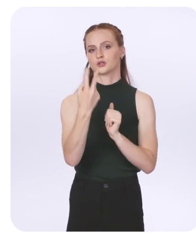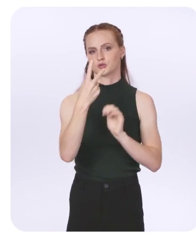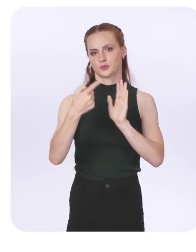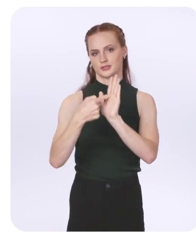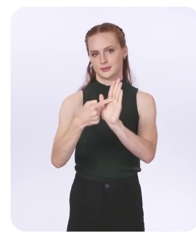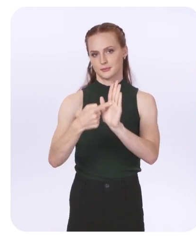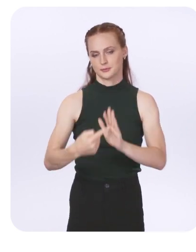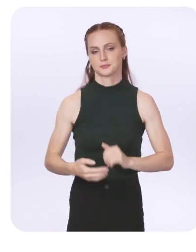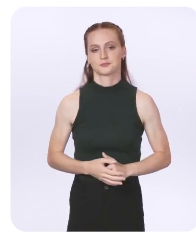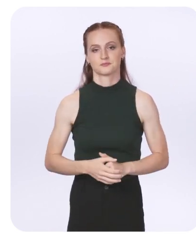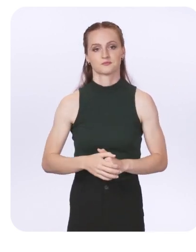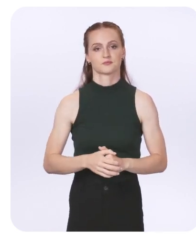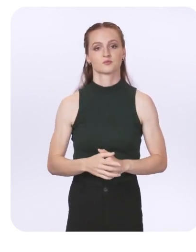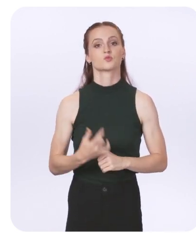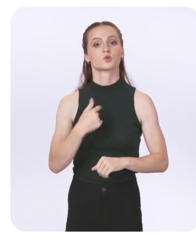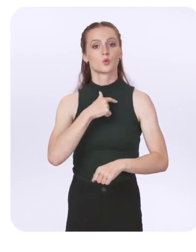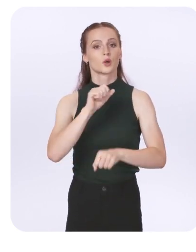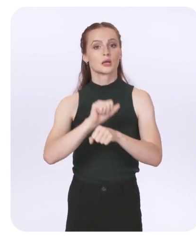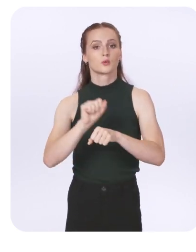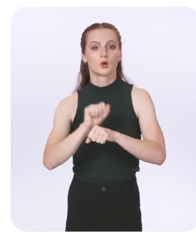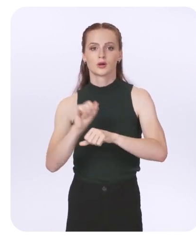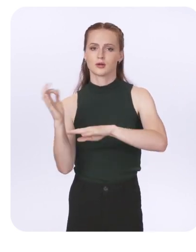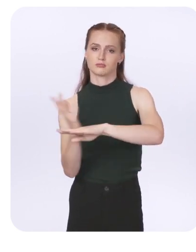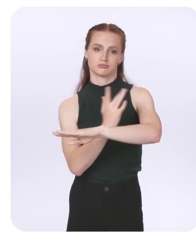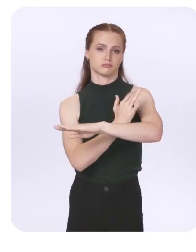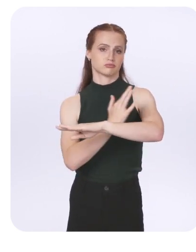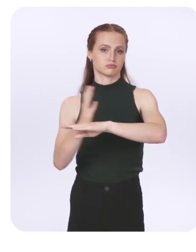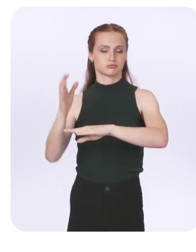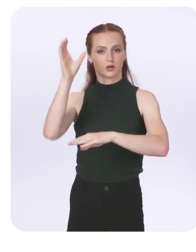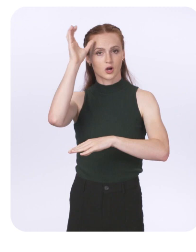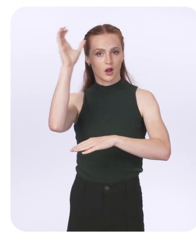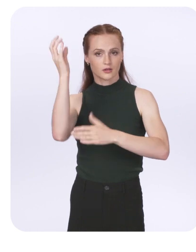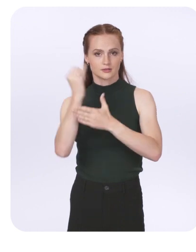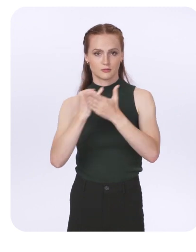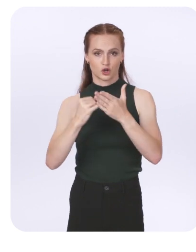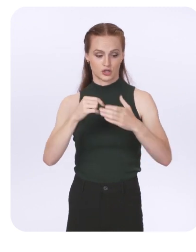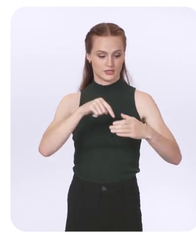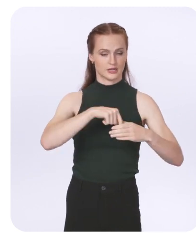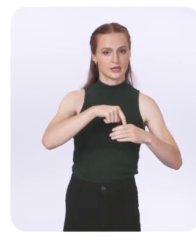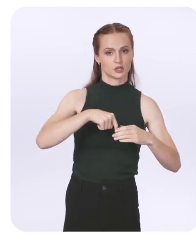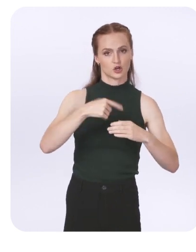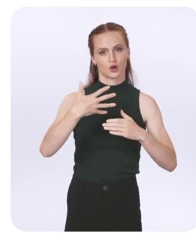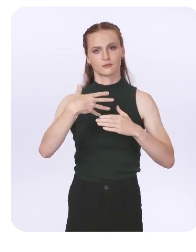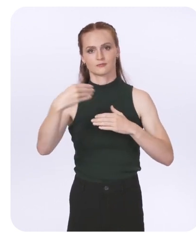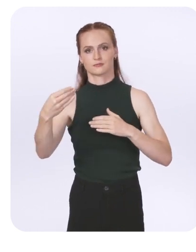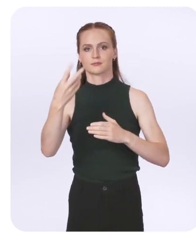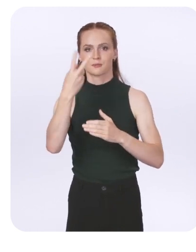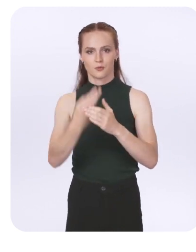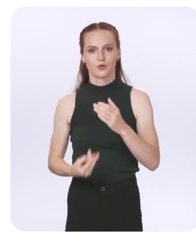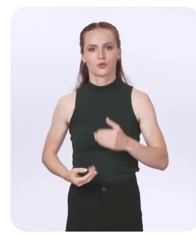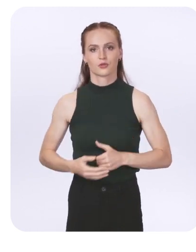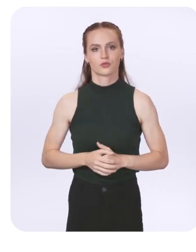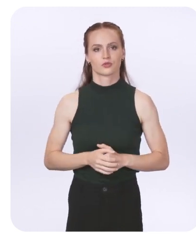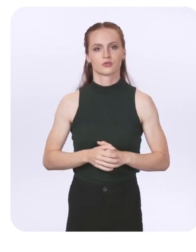built-in file formats, but also logo placement constraints, variation of formats and sizes,